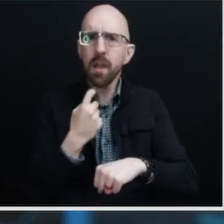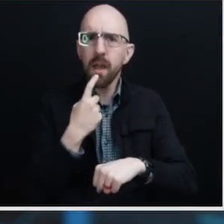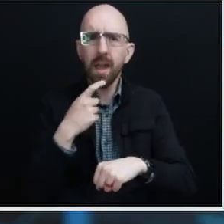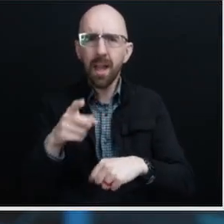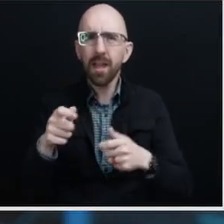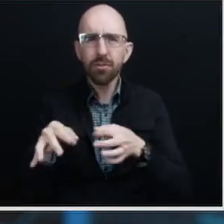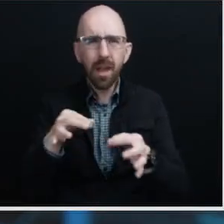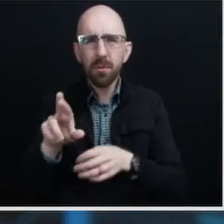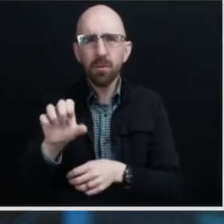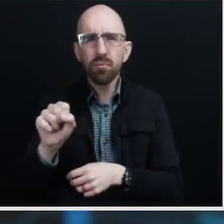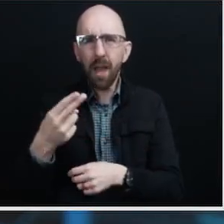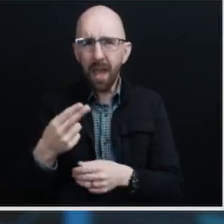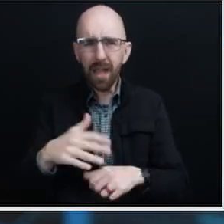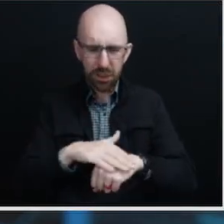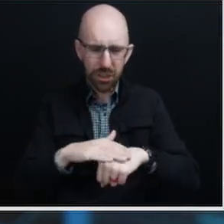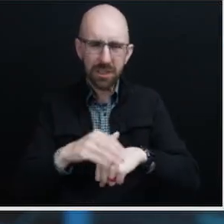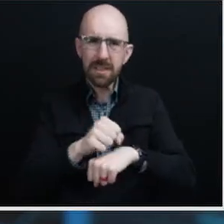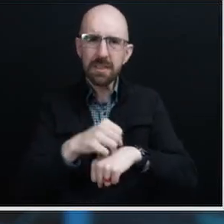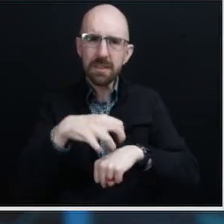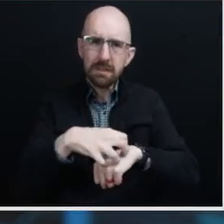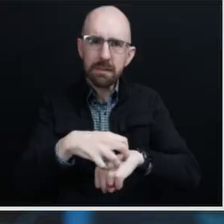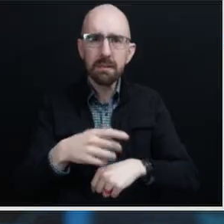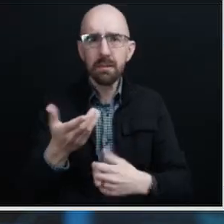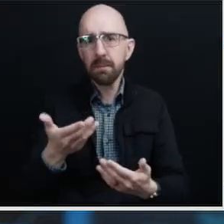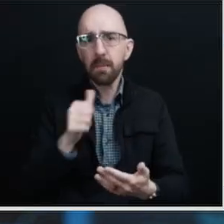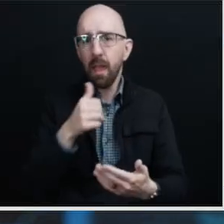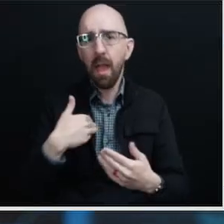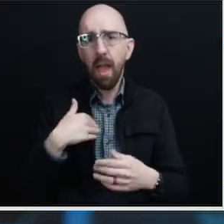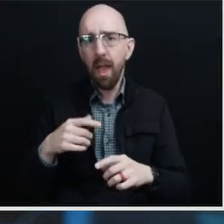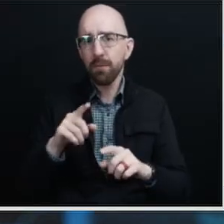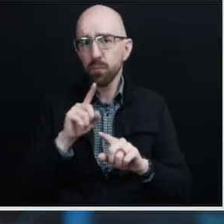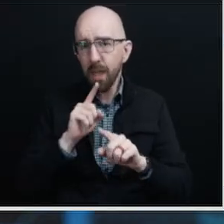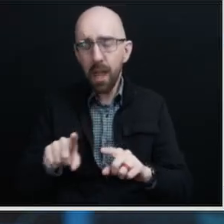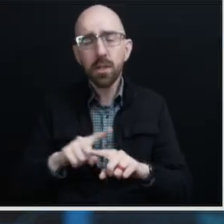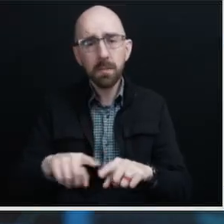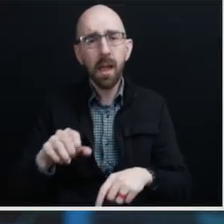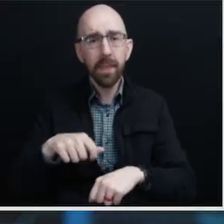necessarily look like a rash like you're having an allergic reaction but the skin will become red.